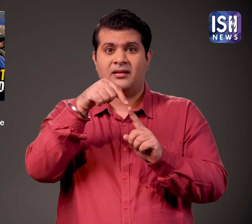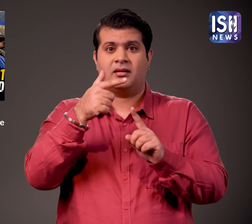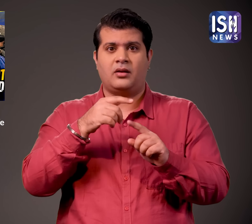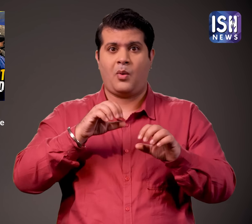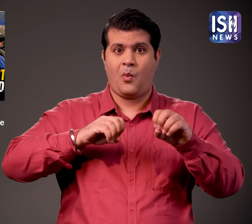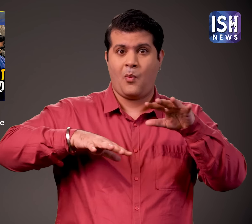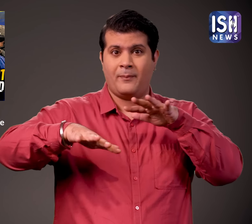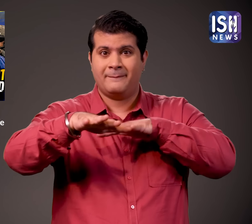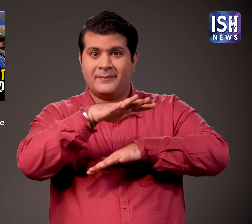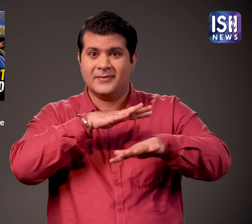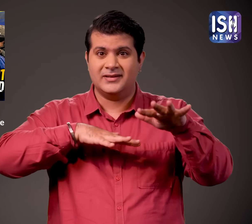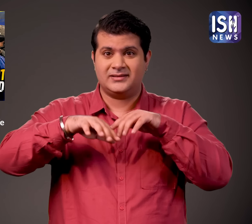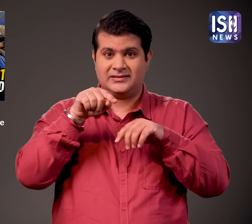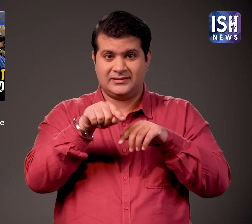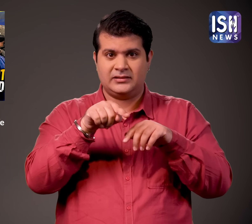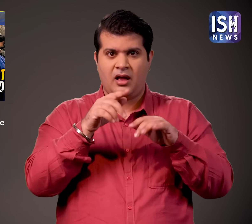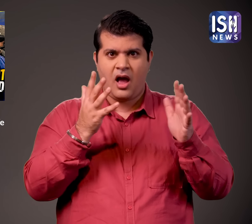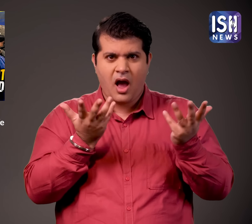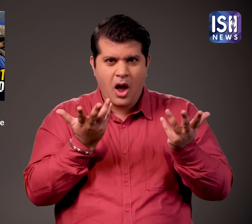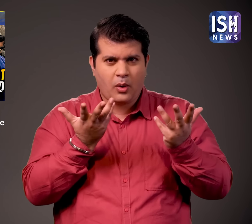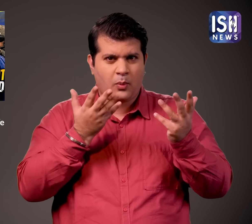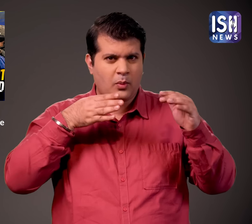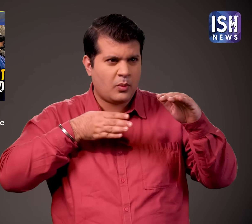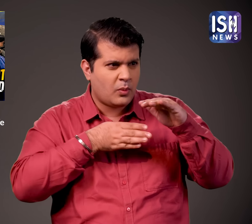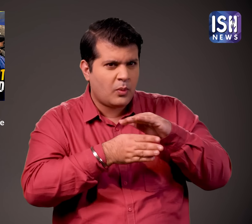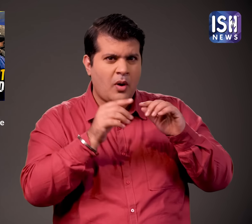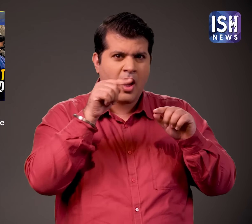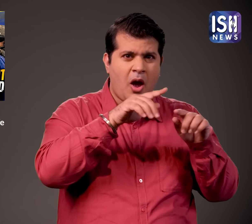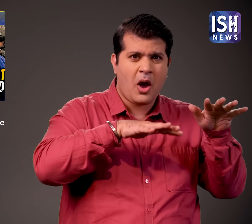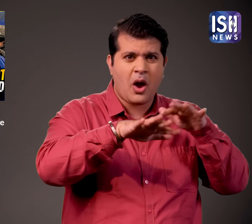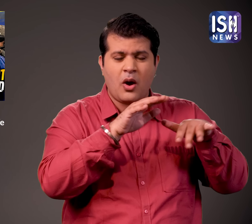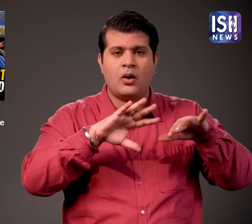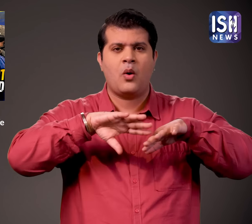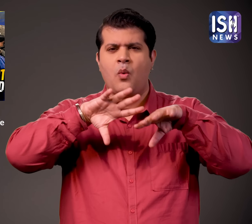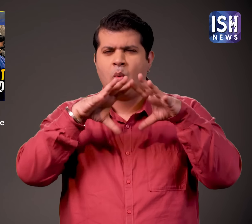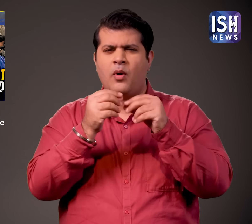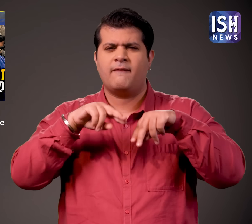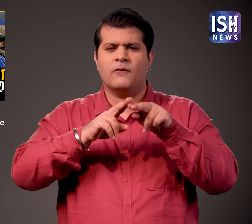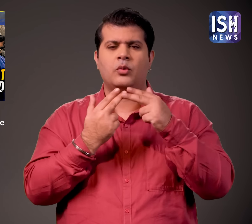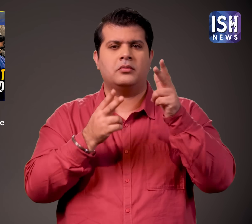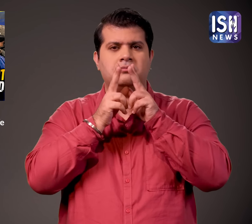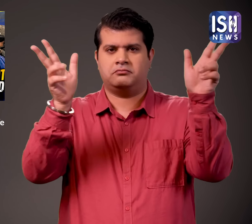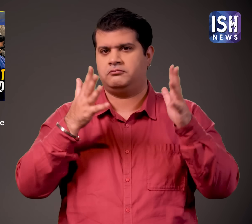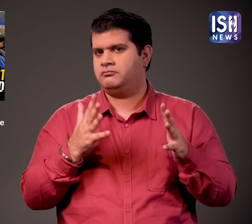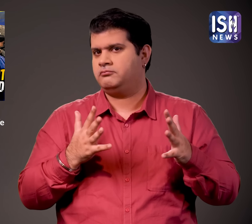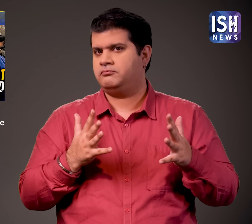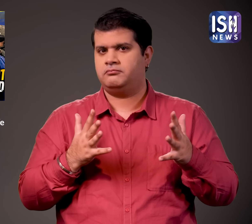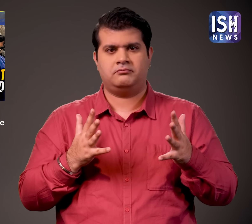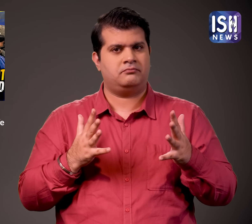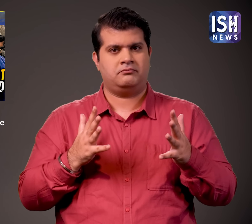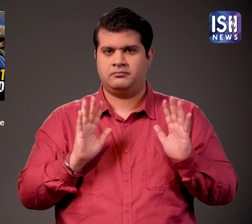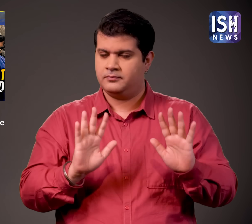The full details of the operation have not been made public.